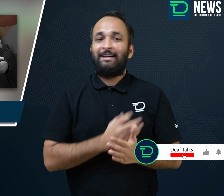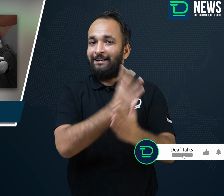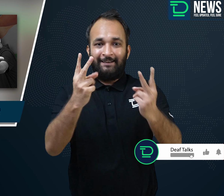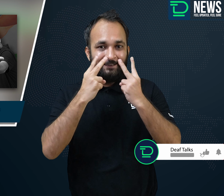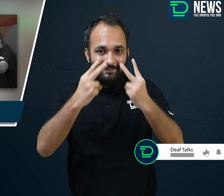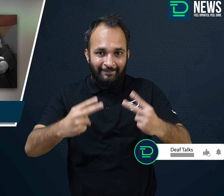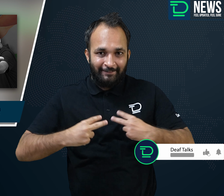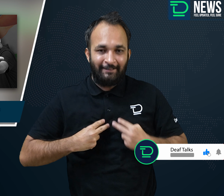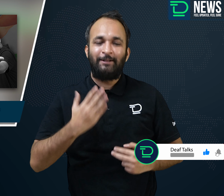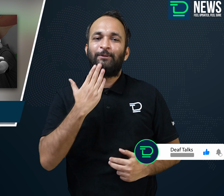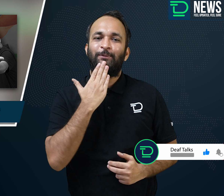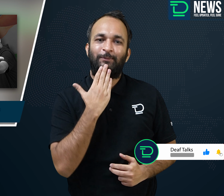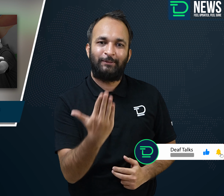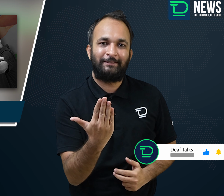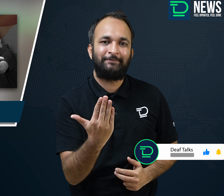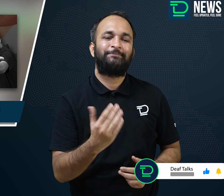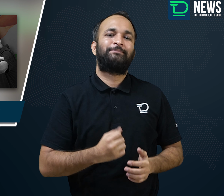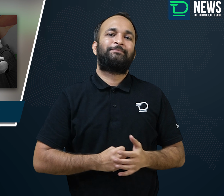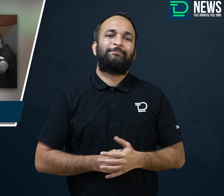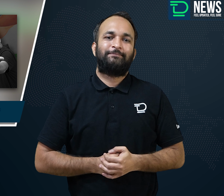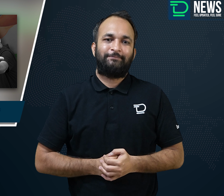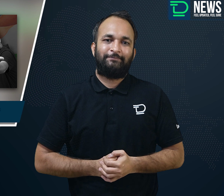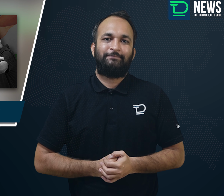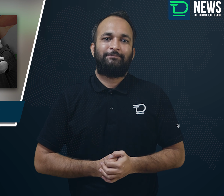Thanks for watching the video.